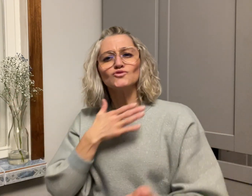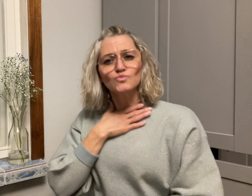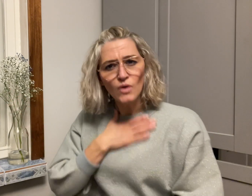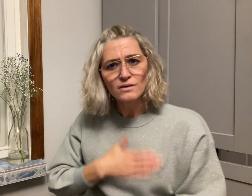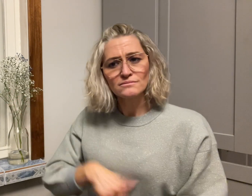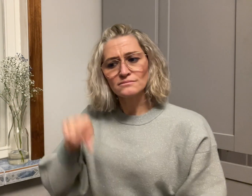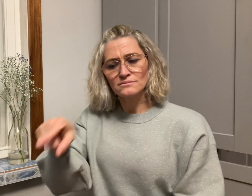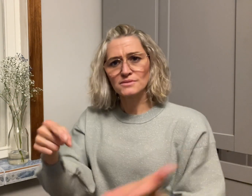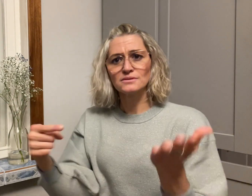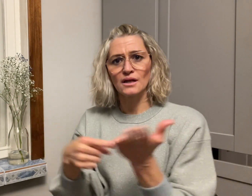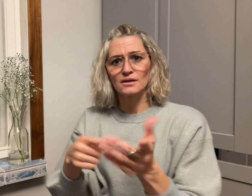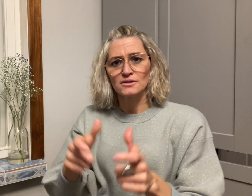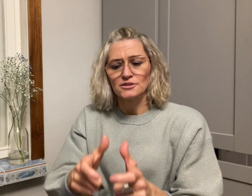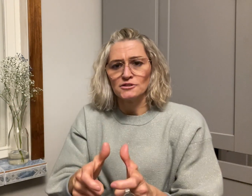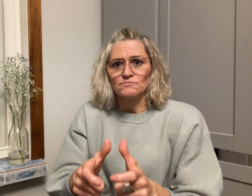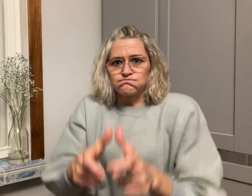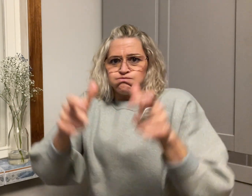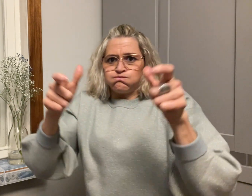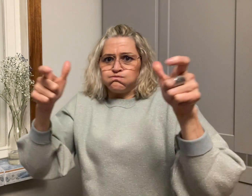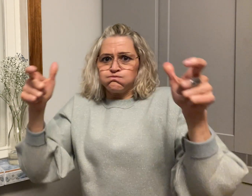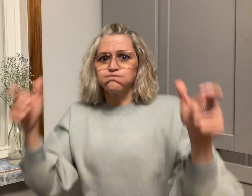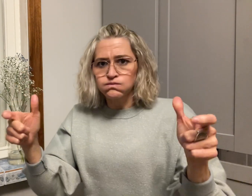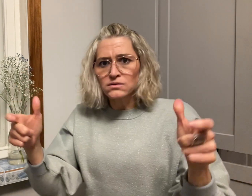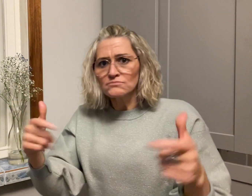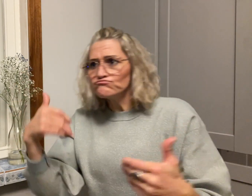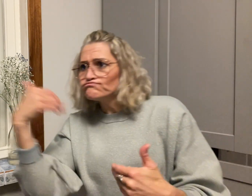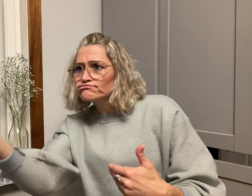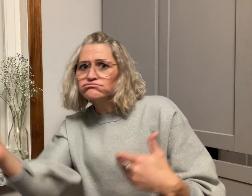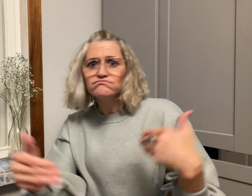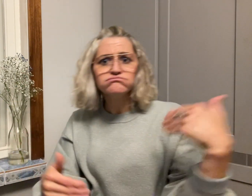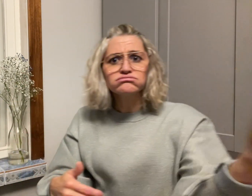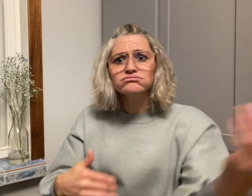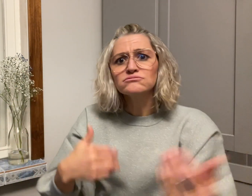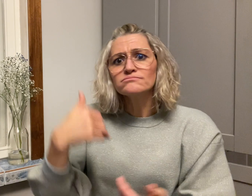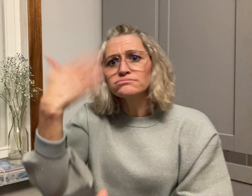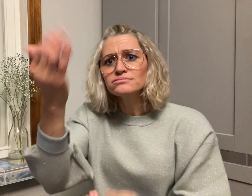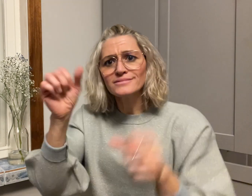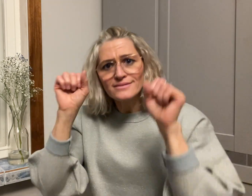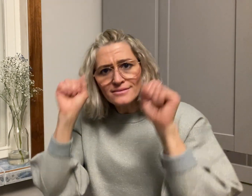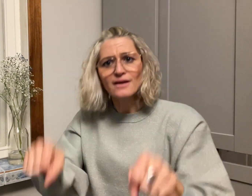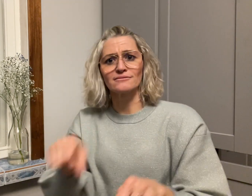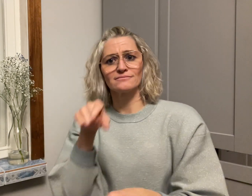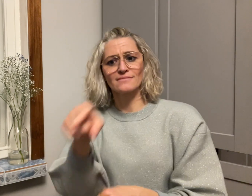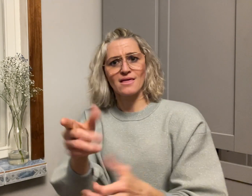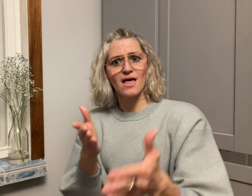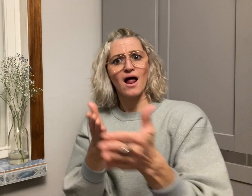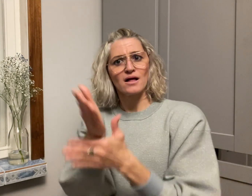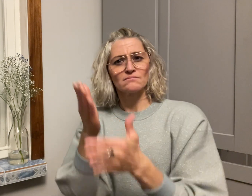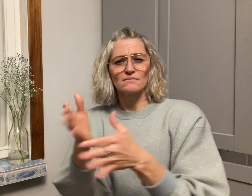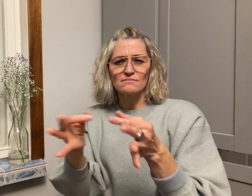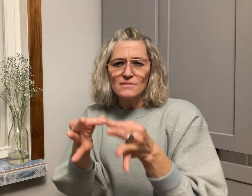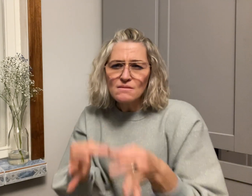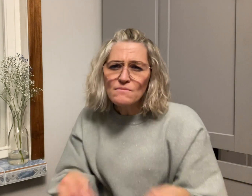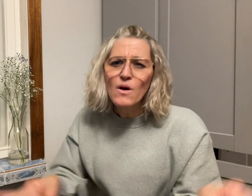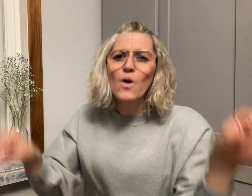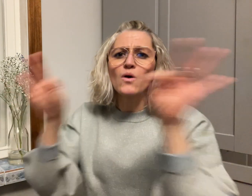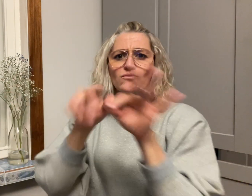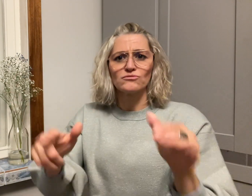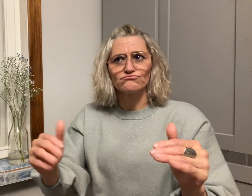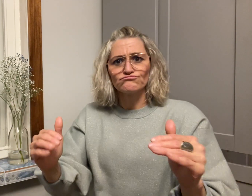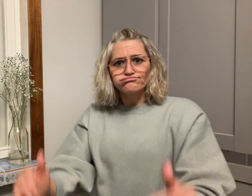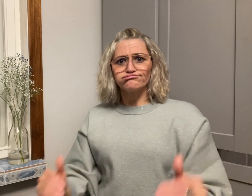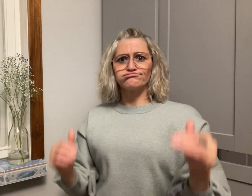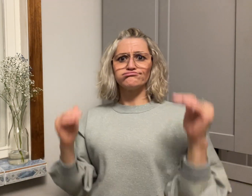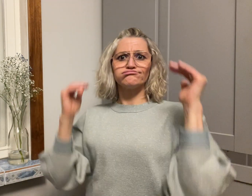and scale technology platforms to enable improved